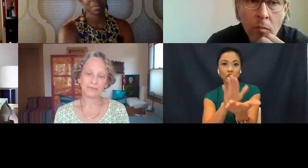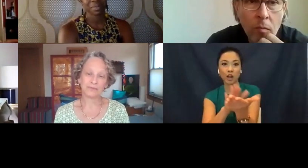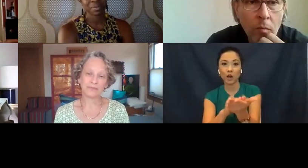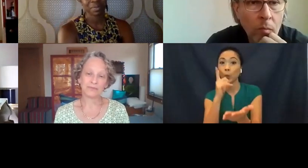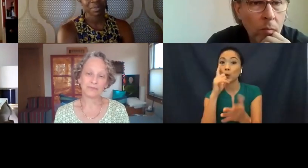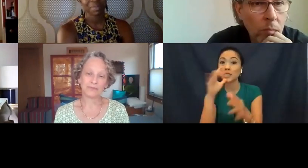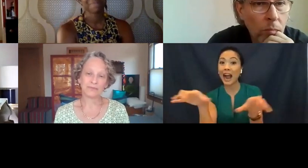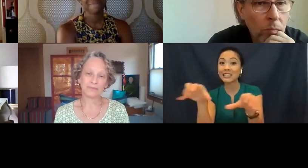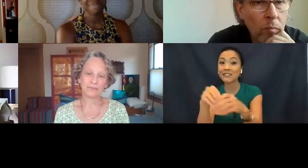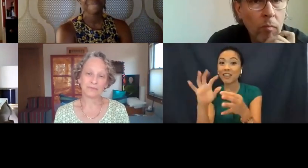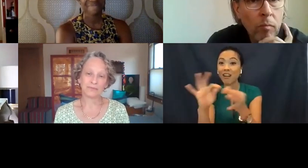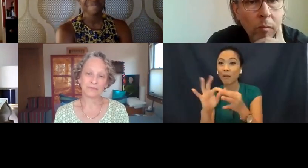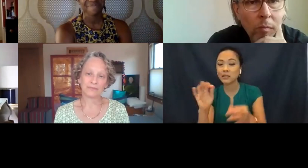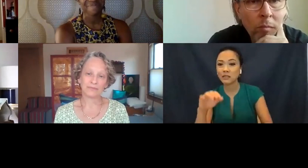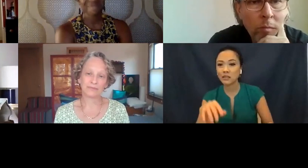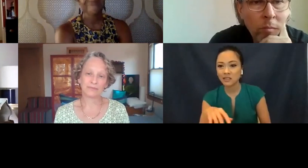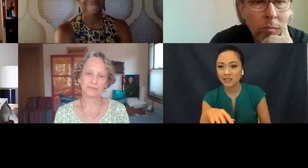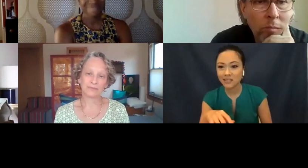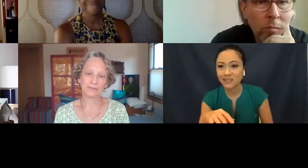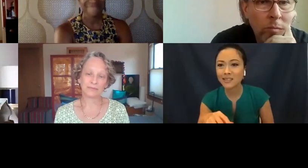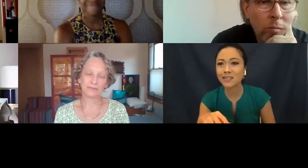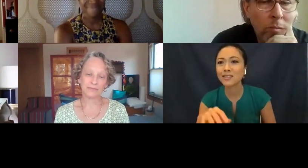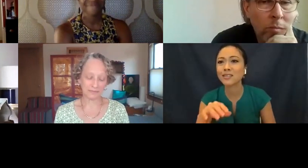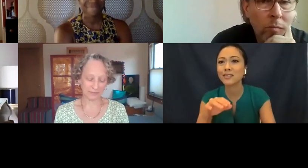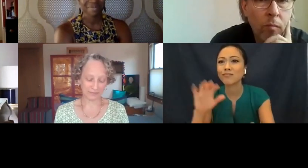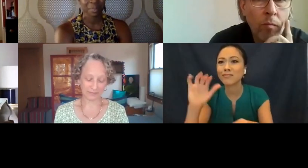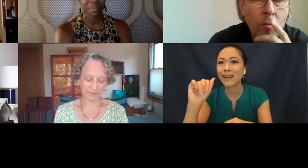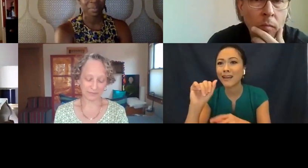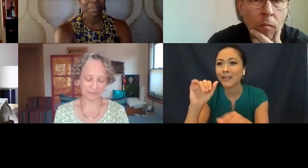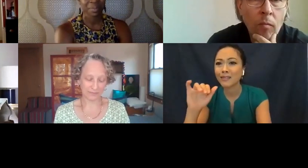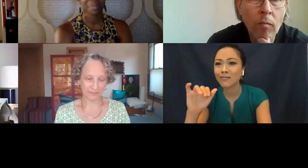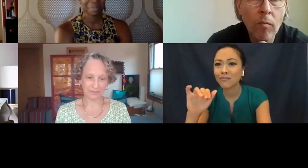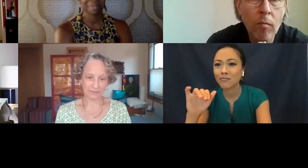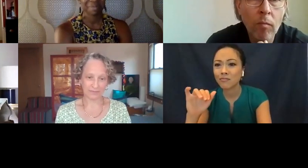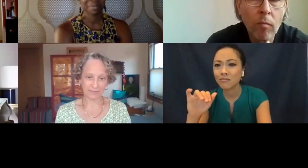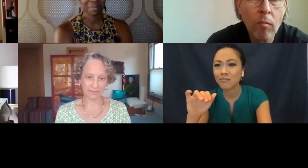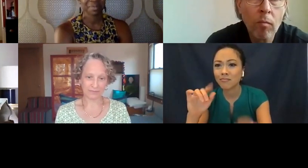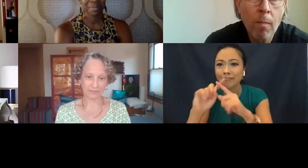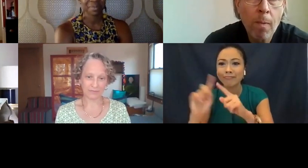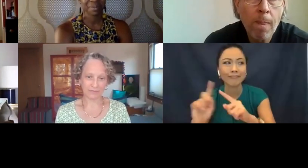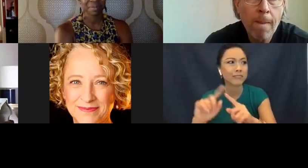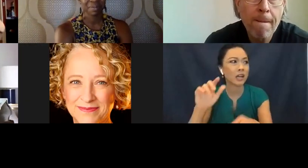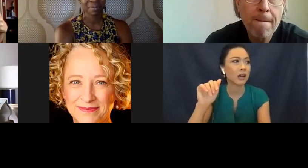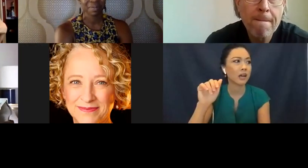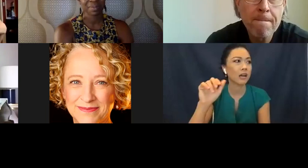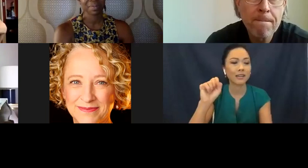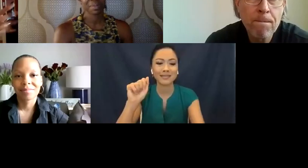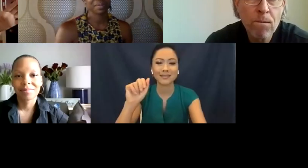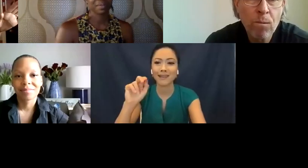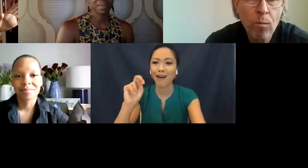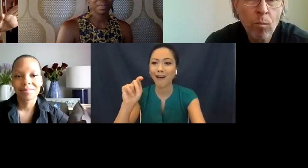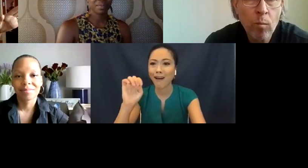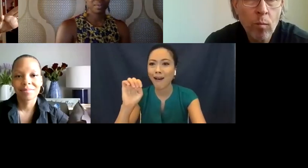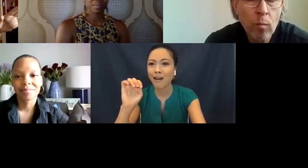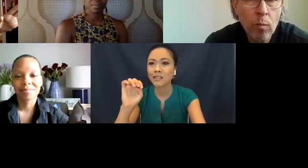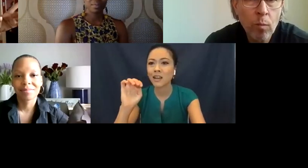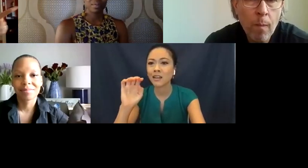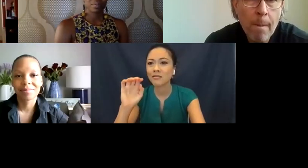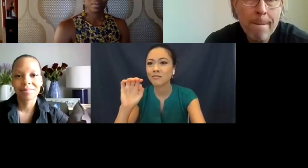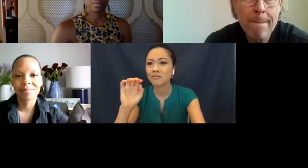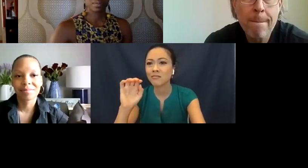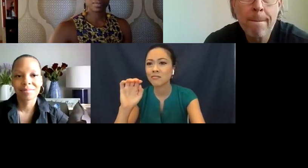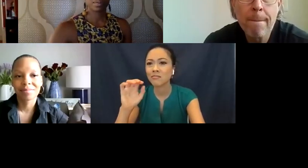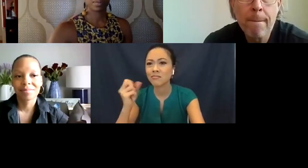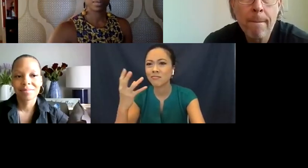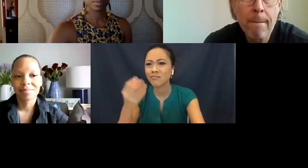Michelle Fletcher, Nikki, Eva, Michelle Fletcher gave a few comments. I will read the last